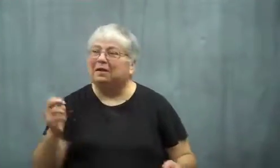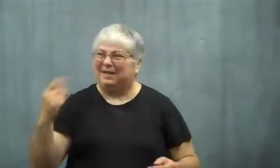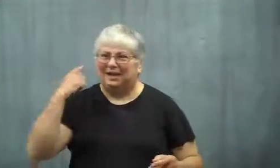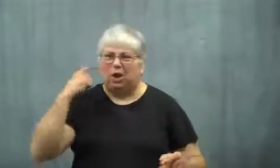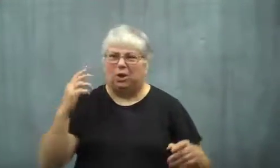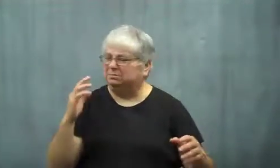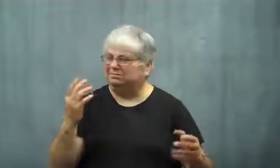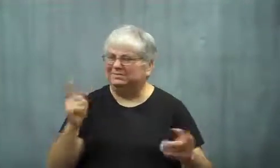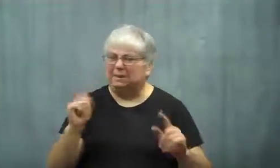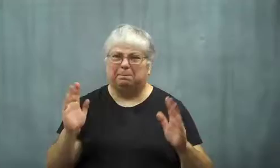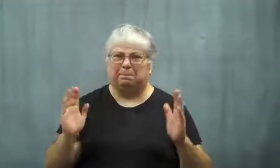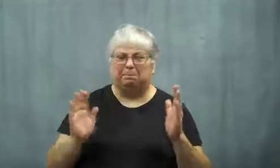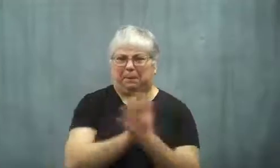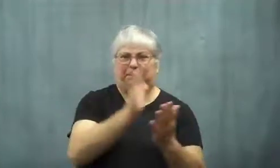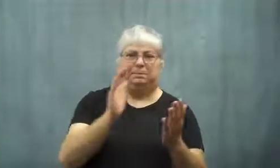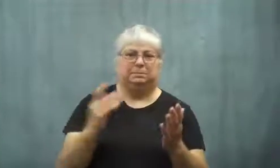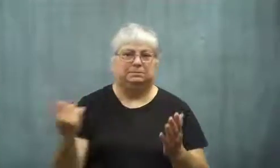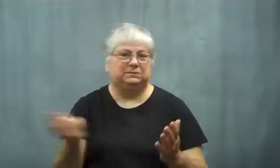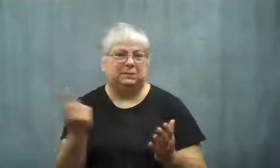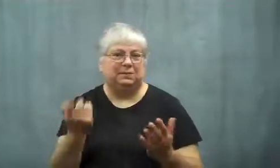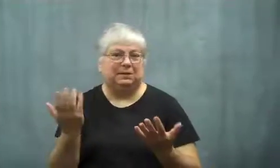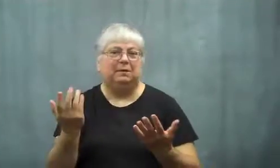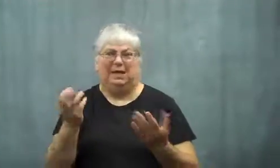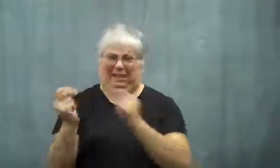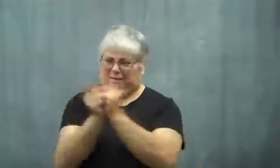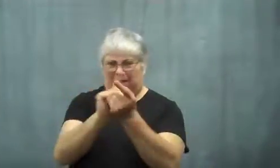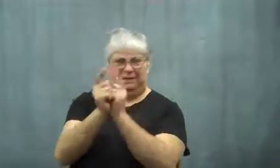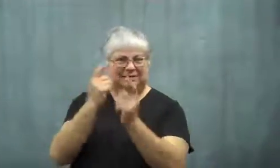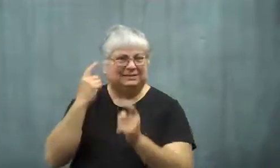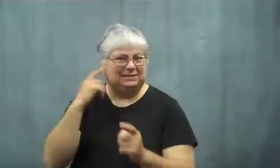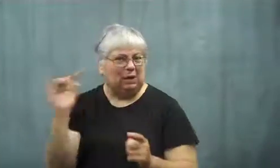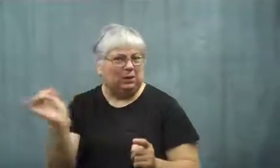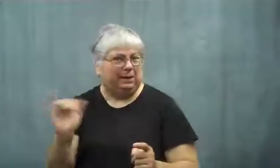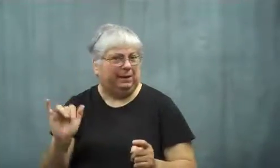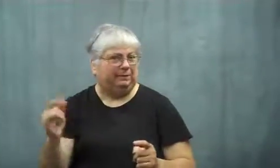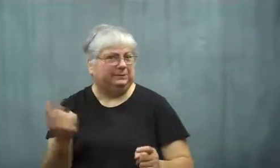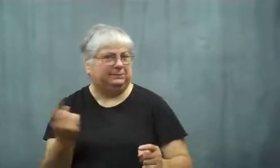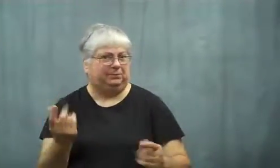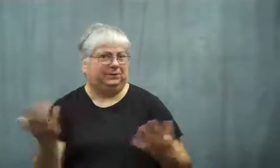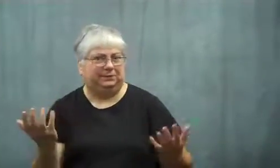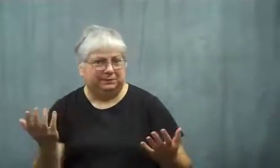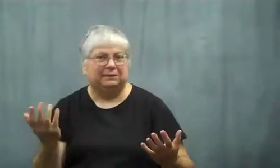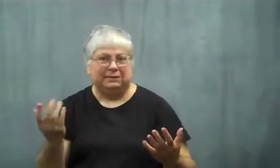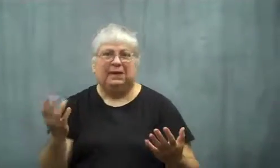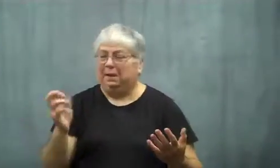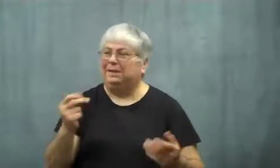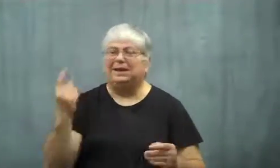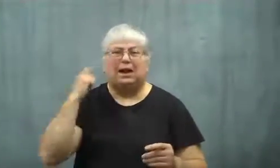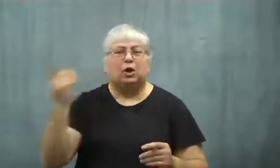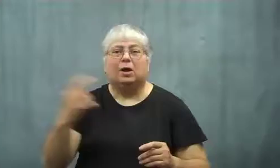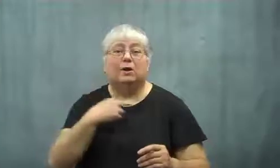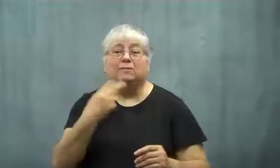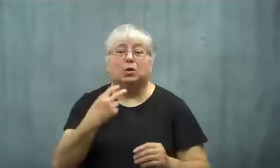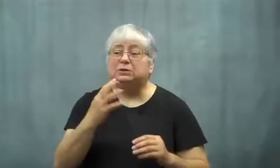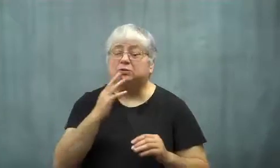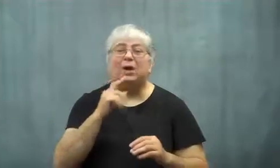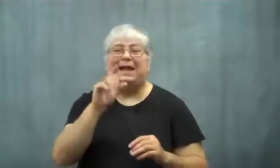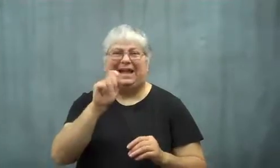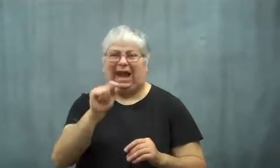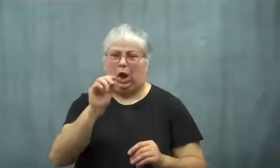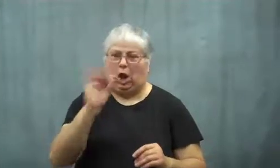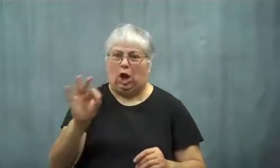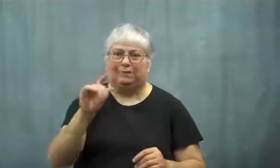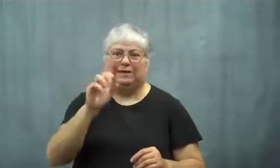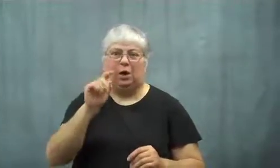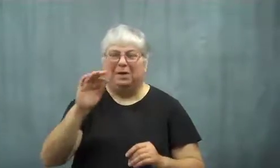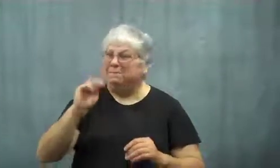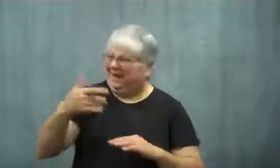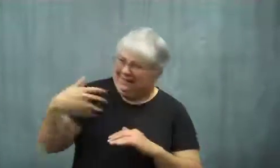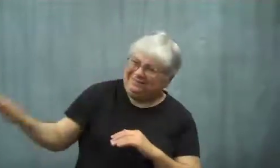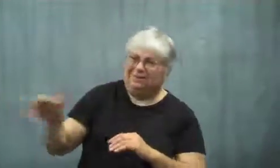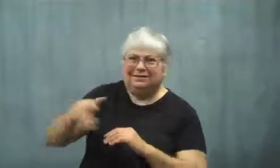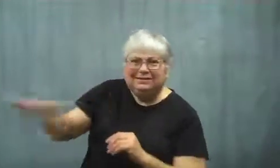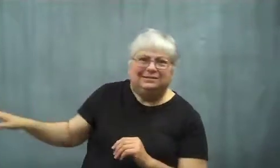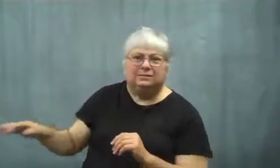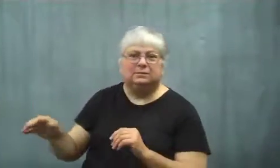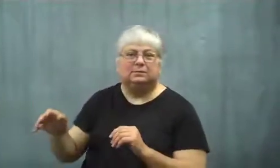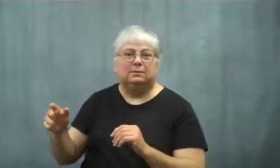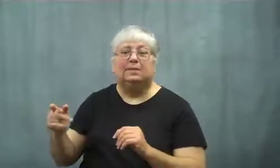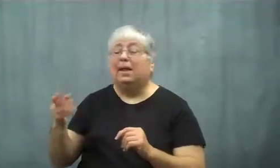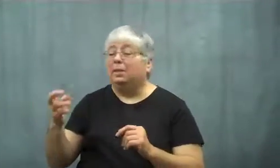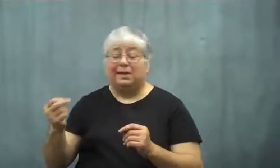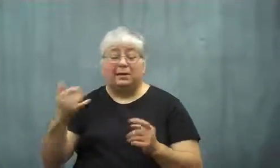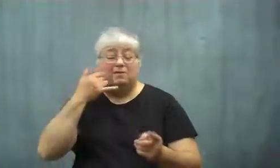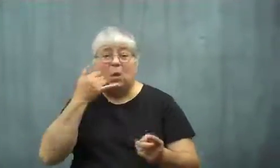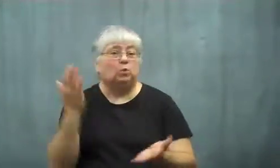She then heard a bump and sounds of a scuffle.